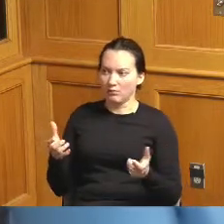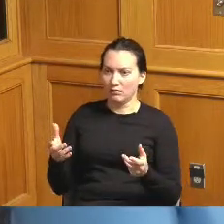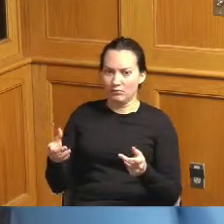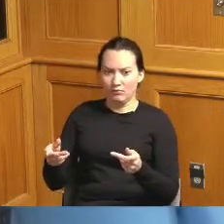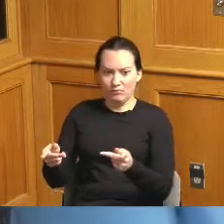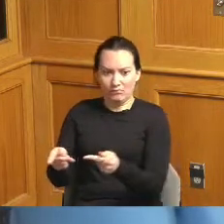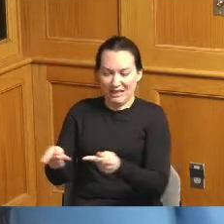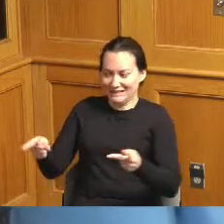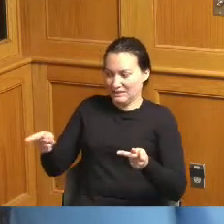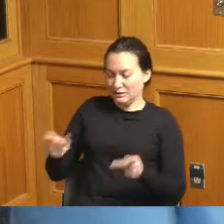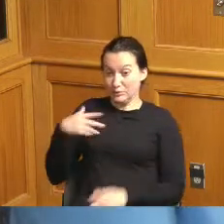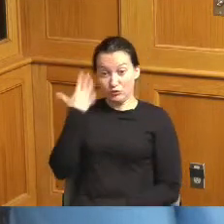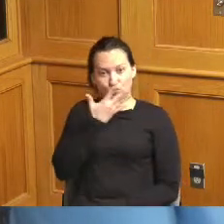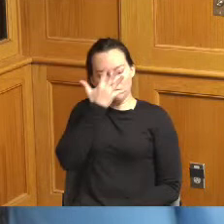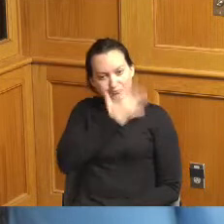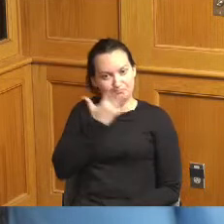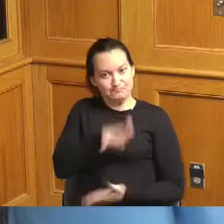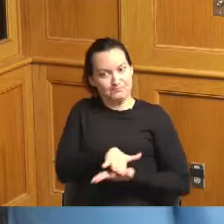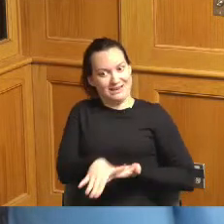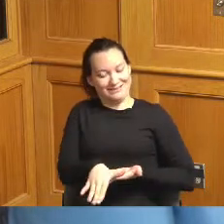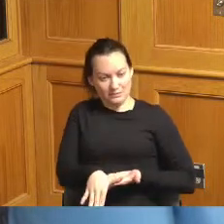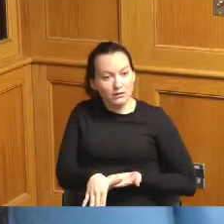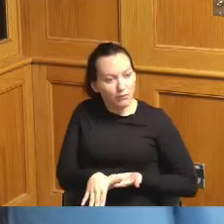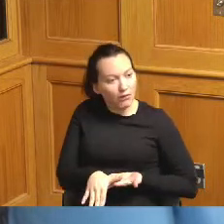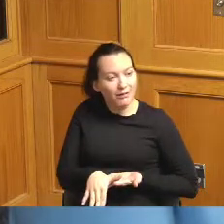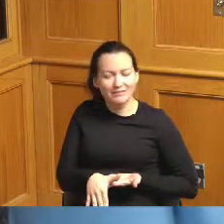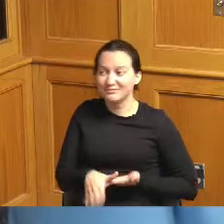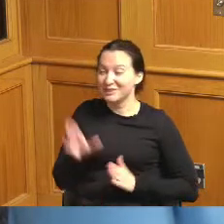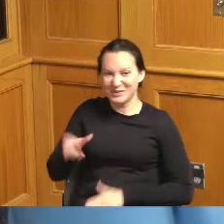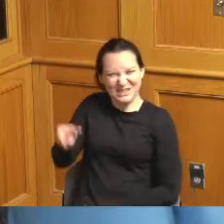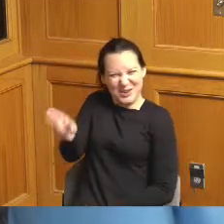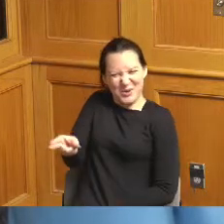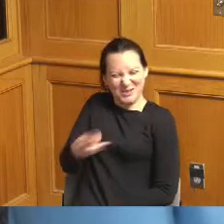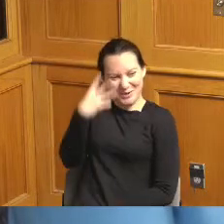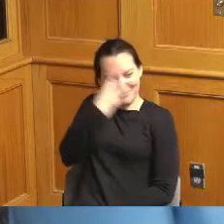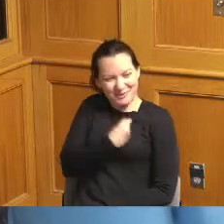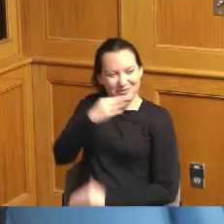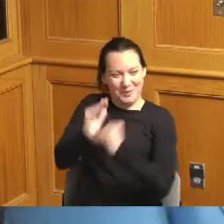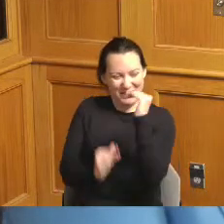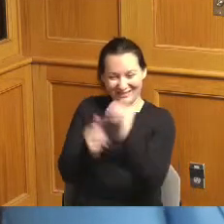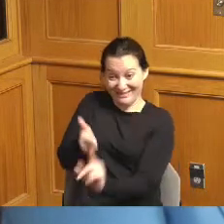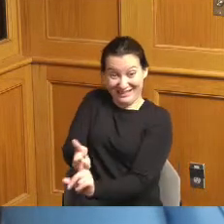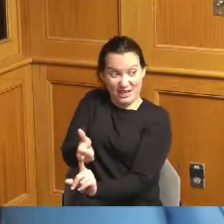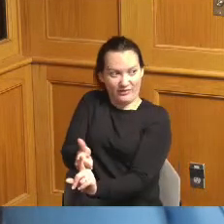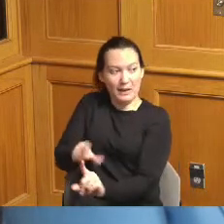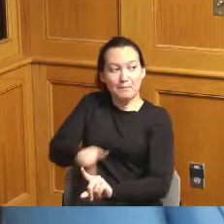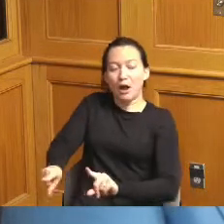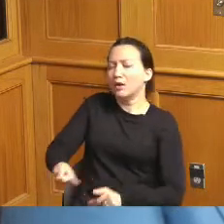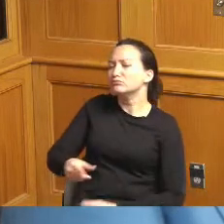that's looks nice it's a beautiful historical building but maybe I'd like to hear from the